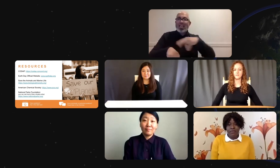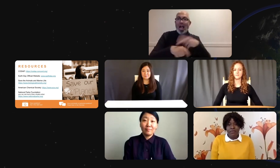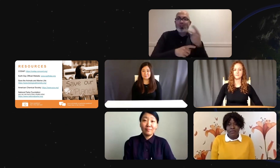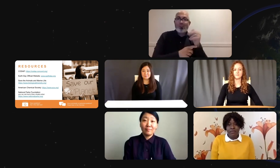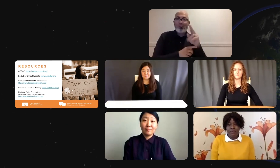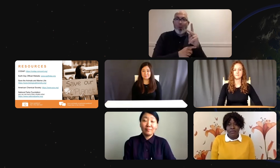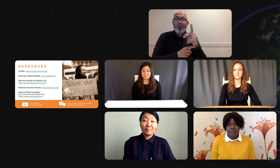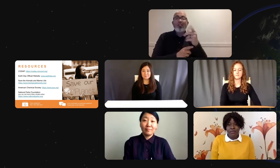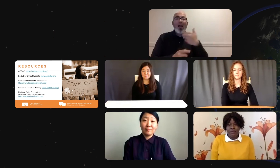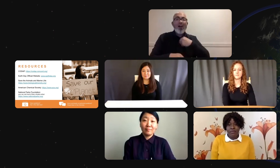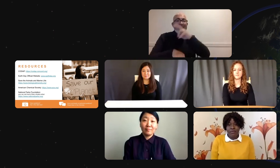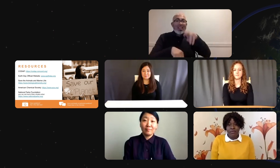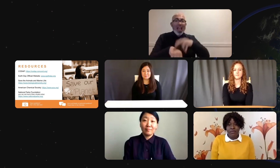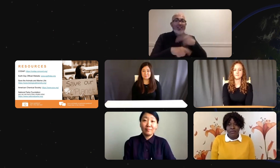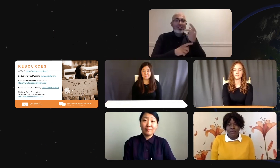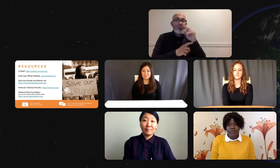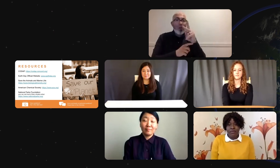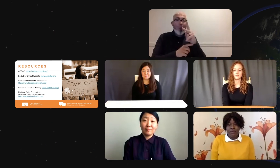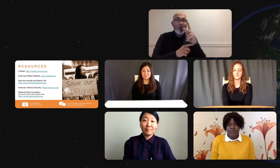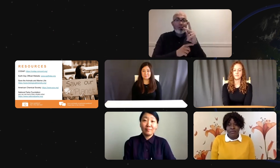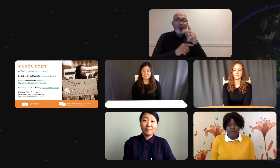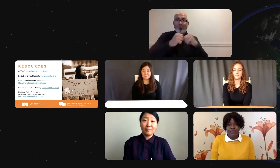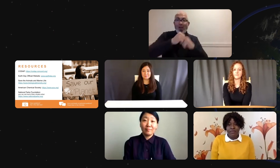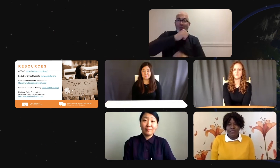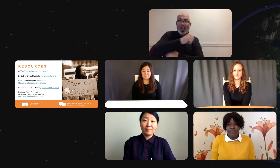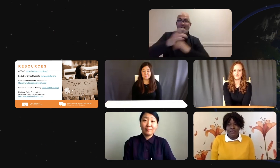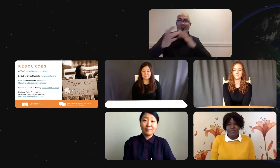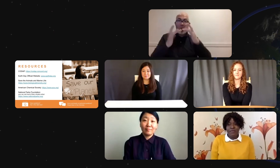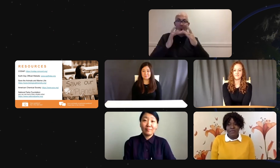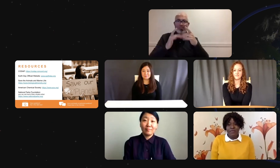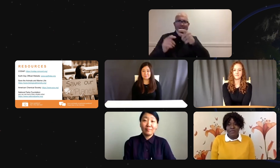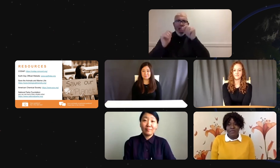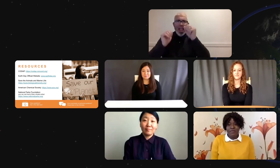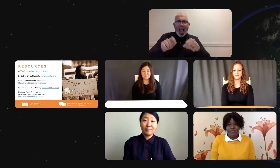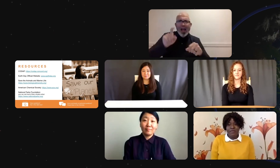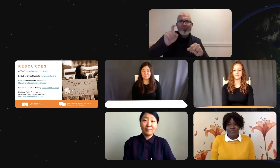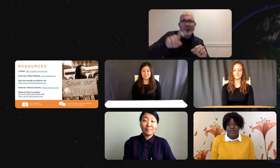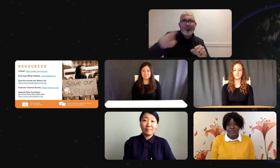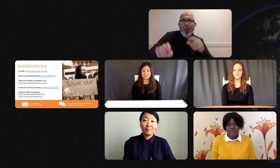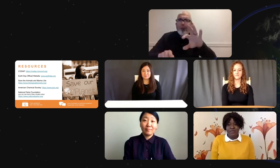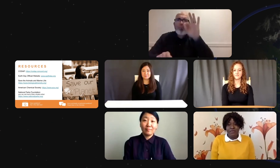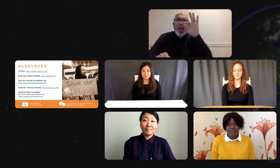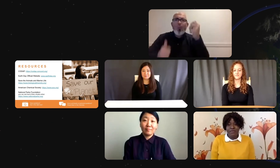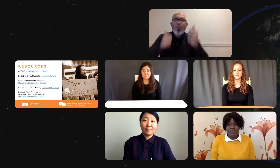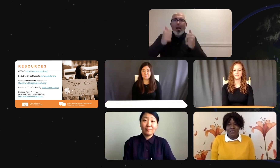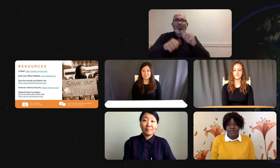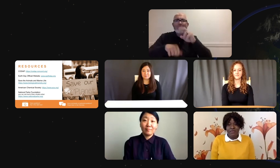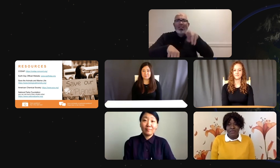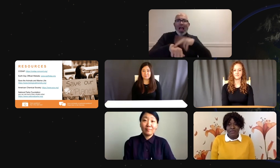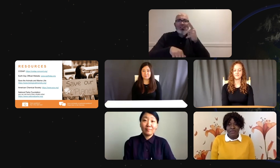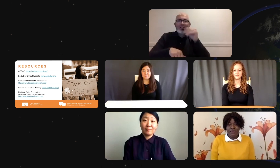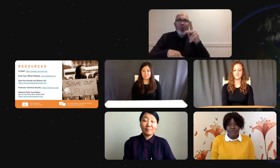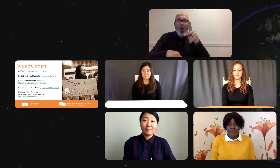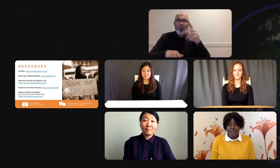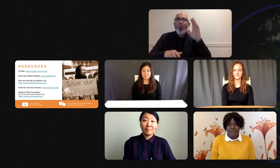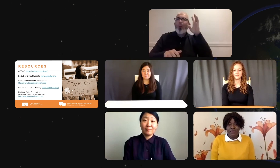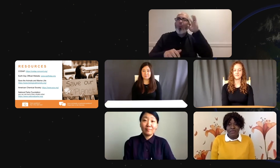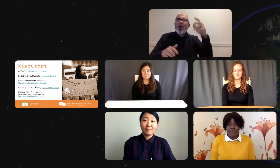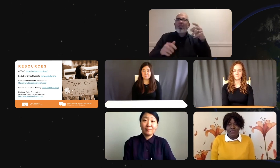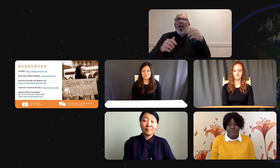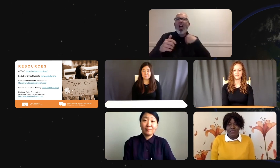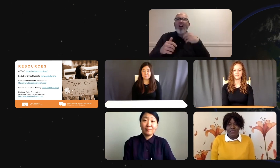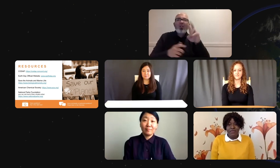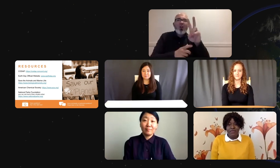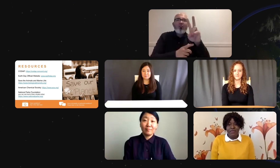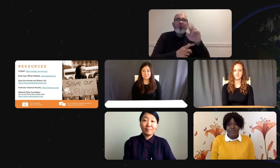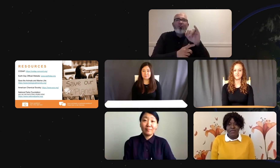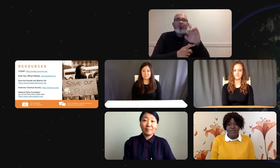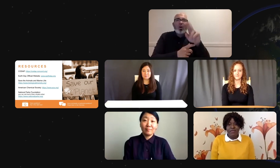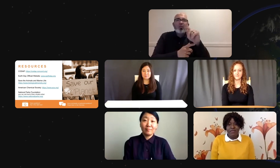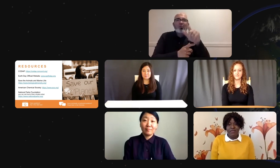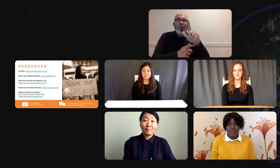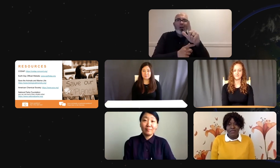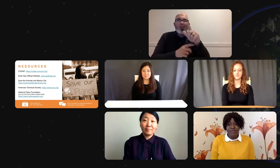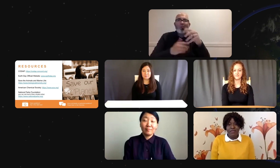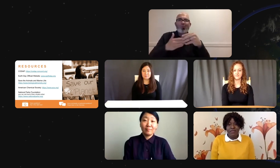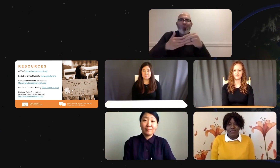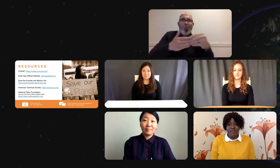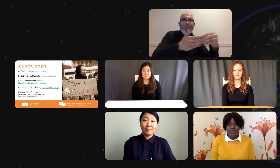with Coronavirus we aren't able to go out, but the National Parks Foundation has virtual